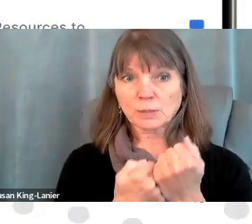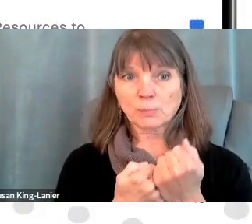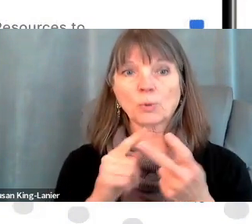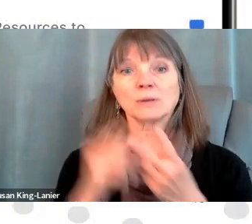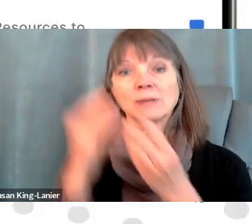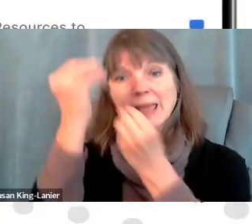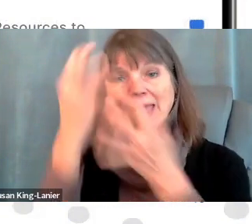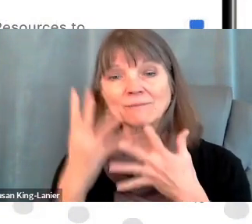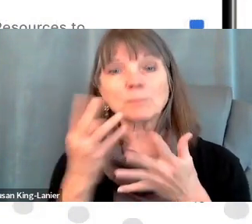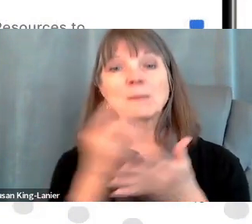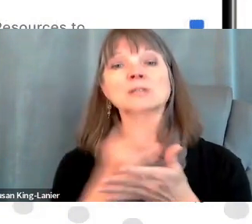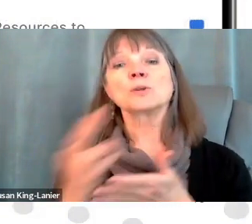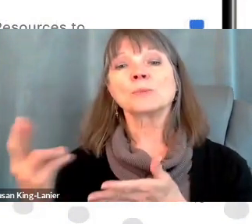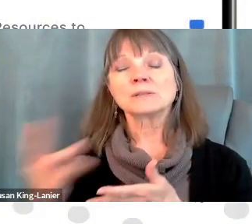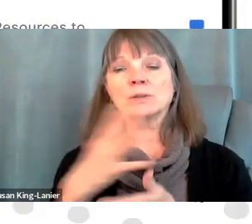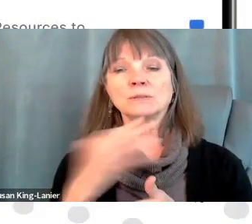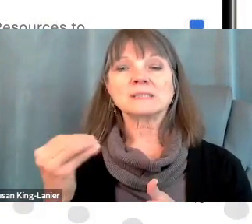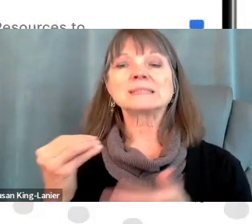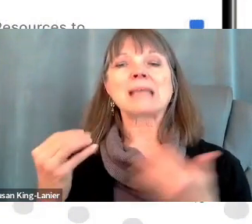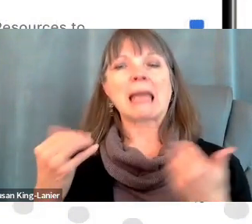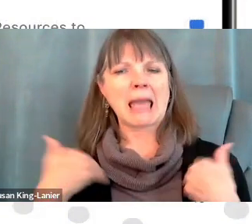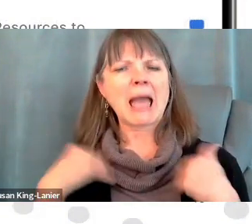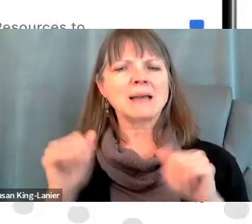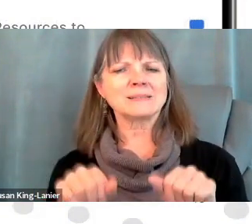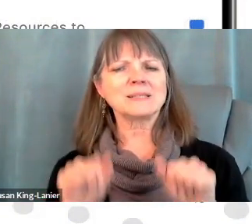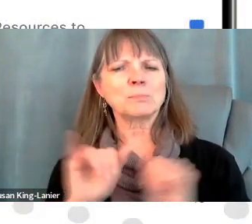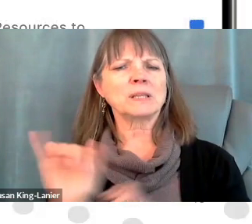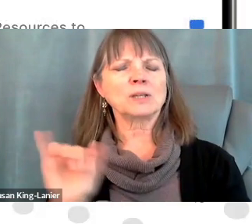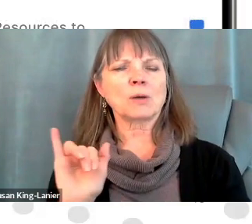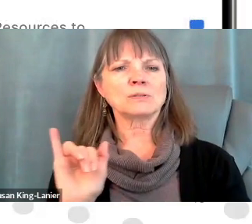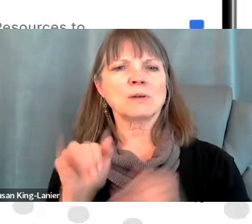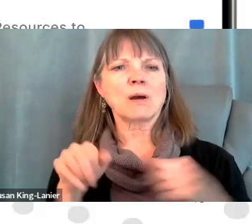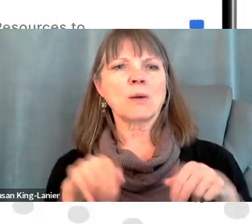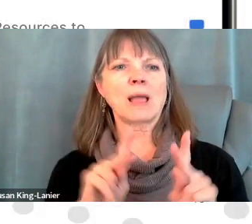information and resources, share experiences and has the ability to